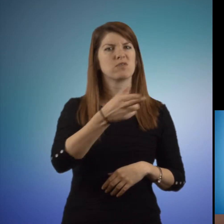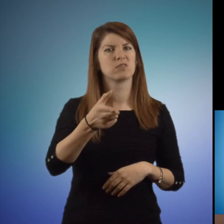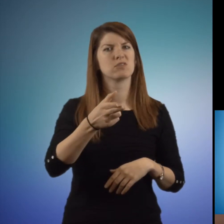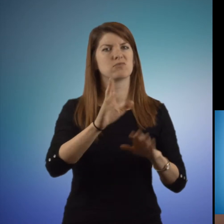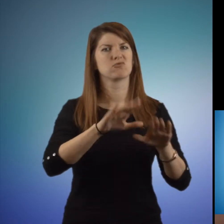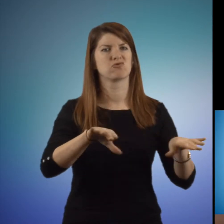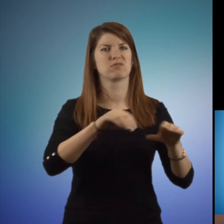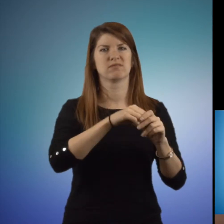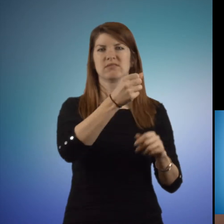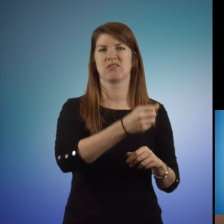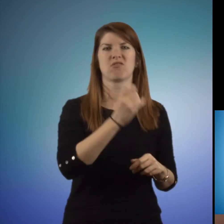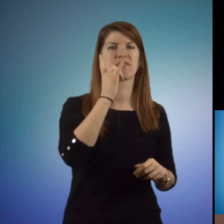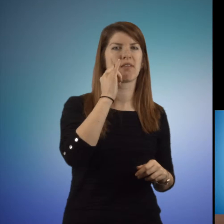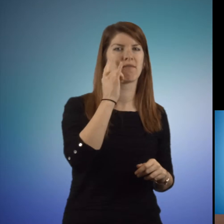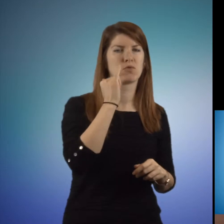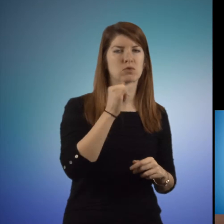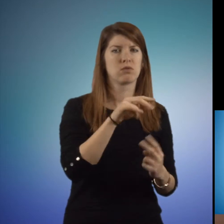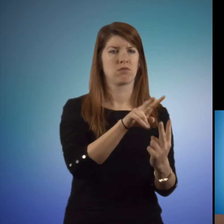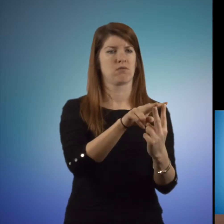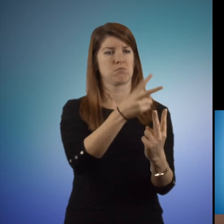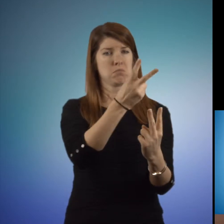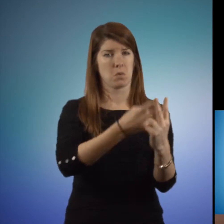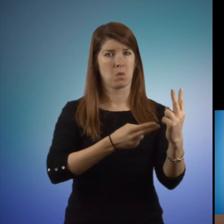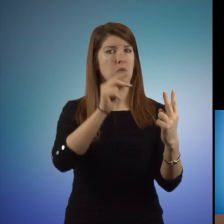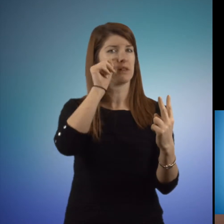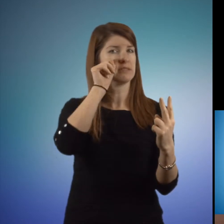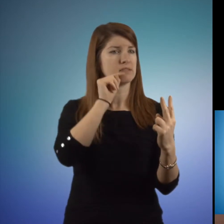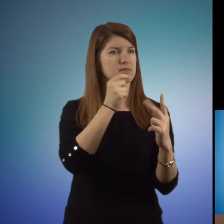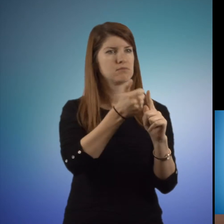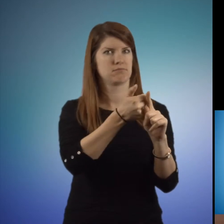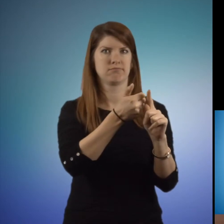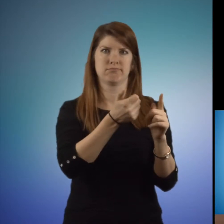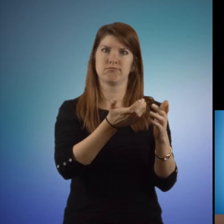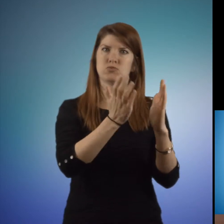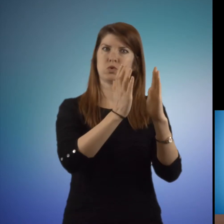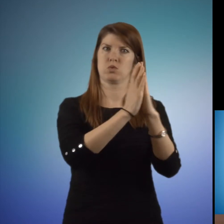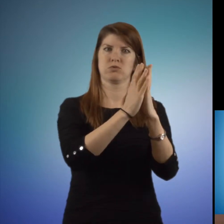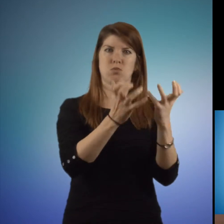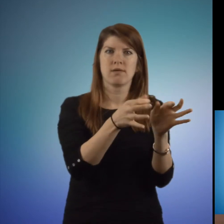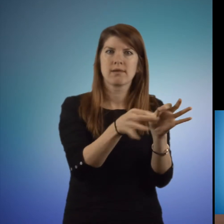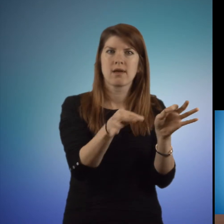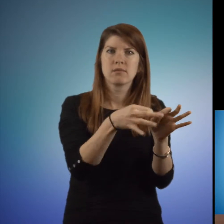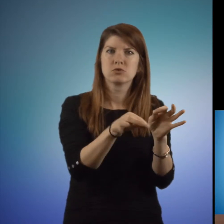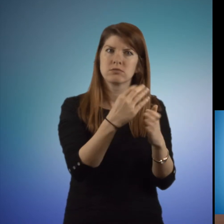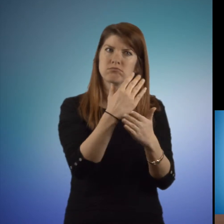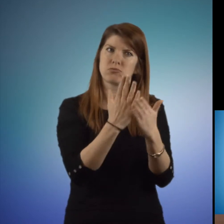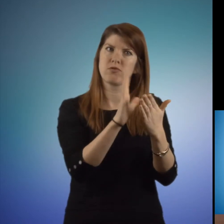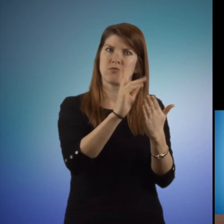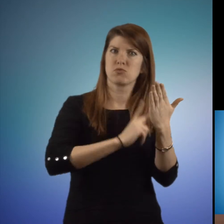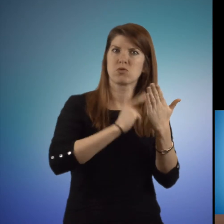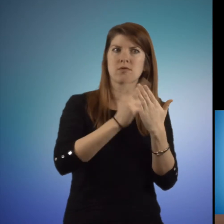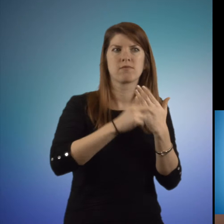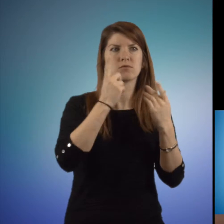Both teens requested to have captioning as part of their program so that they could effectively access instruction